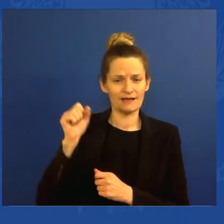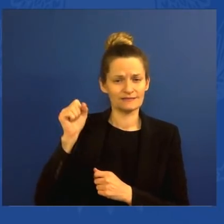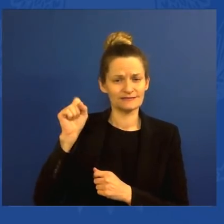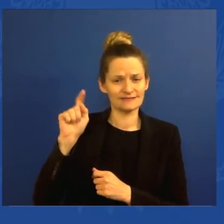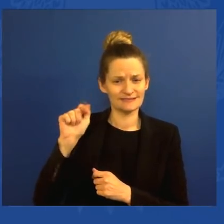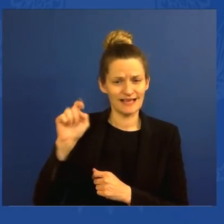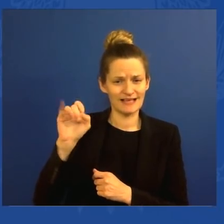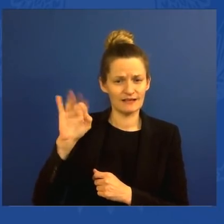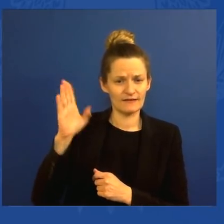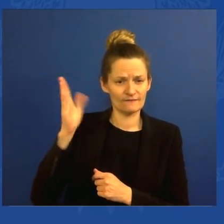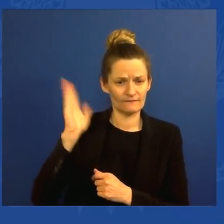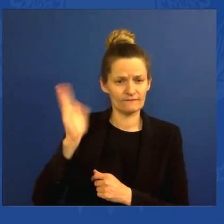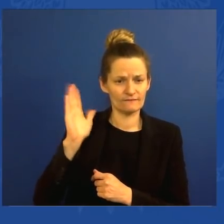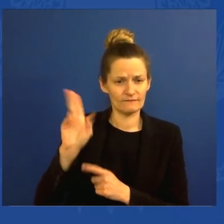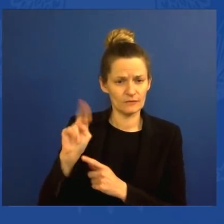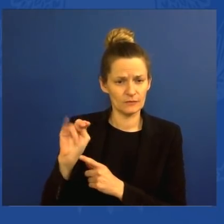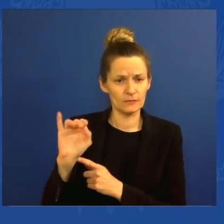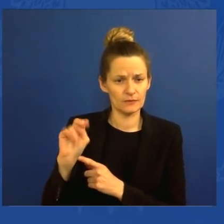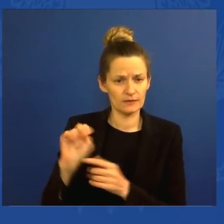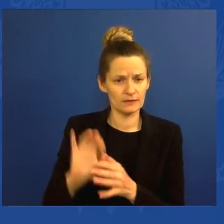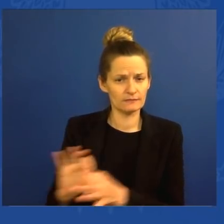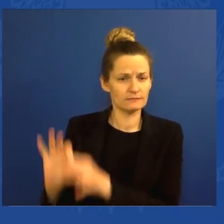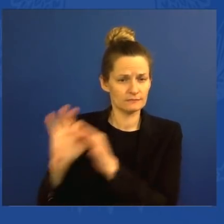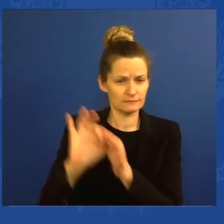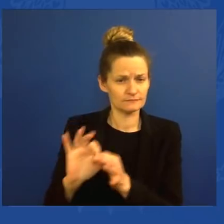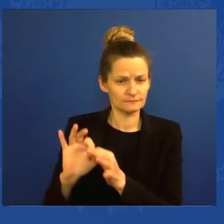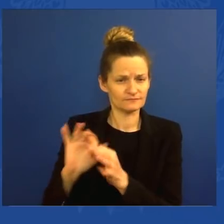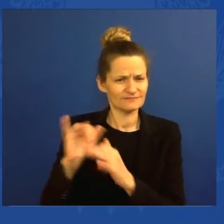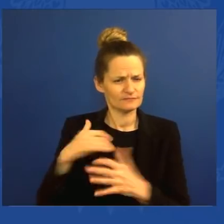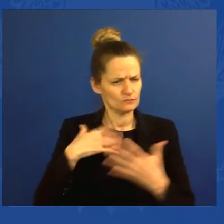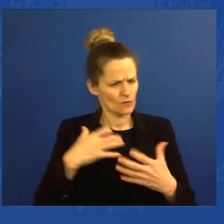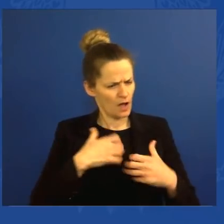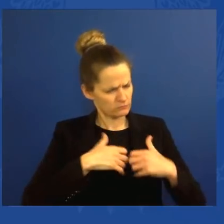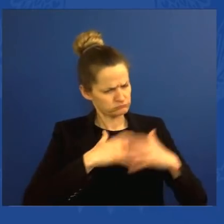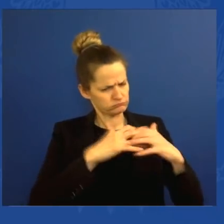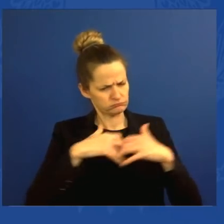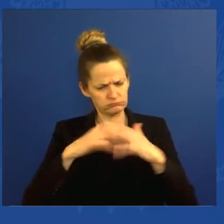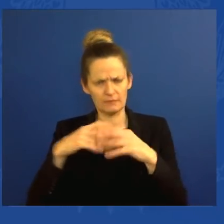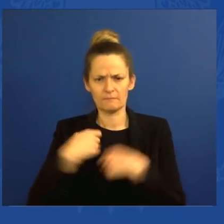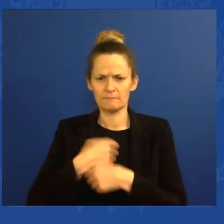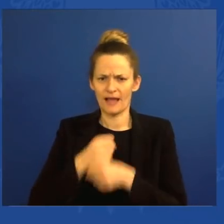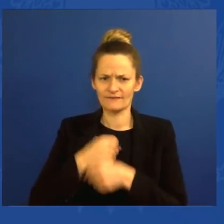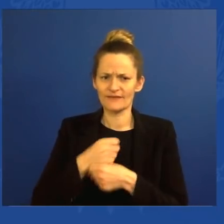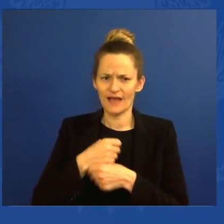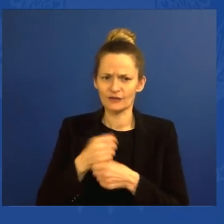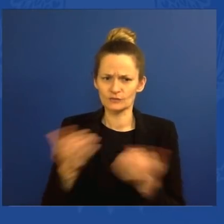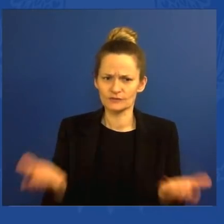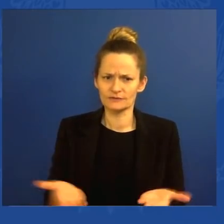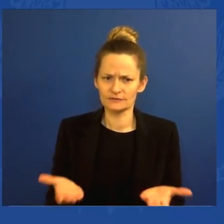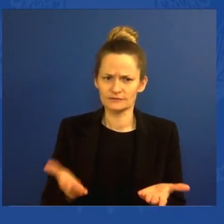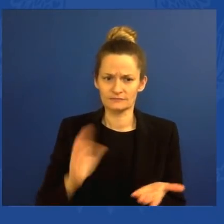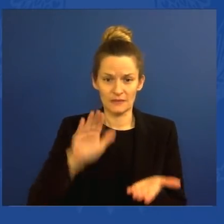Our economy created 432,000 [423,000] new manufacturing jobs in America since we took office.